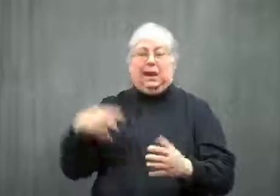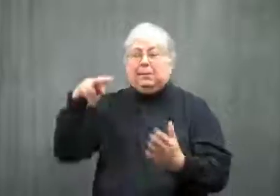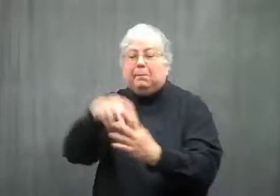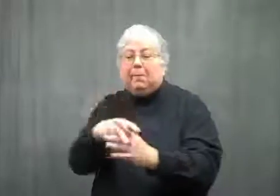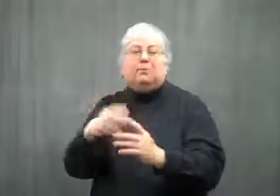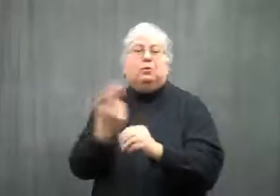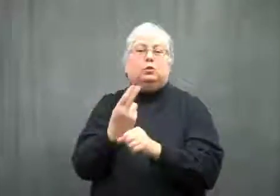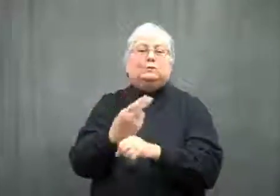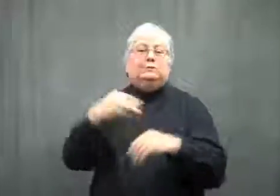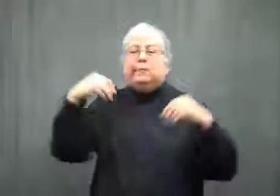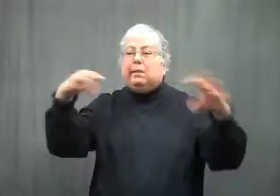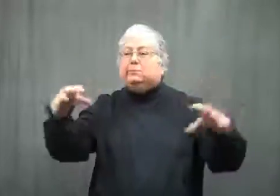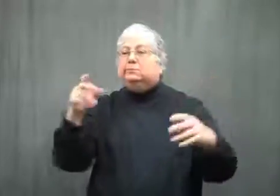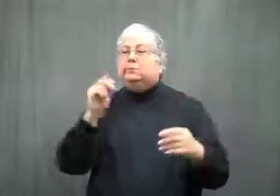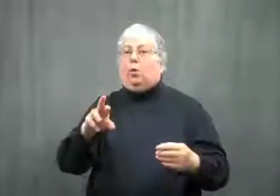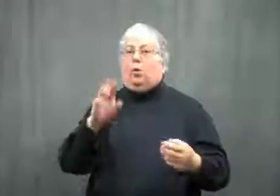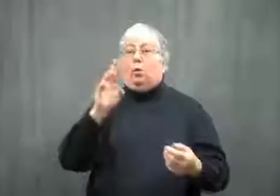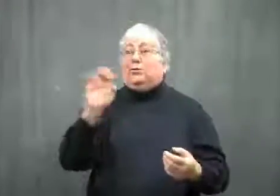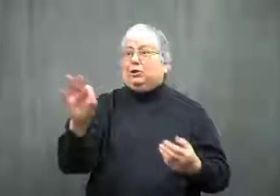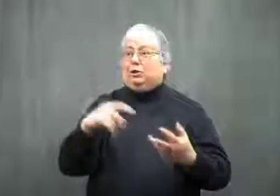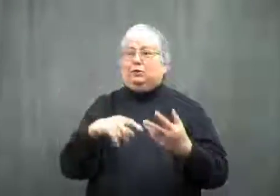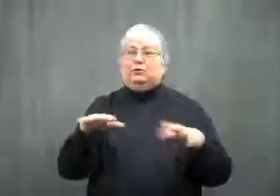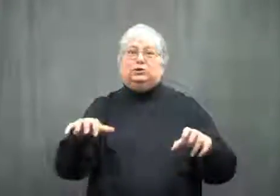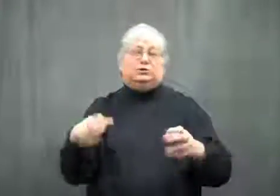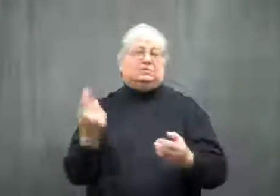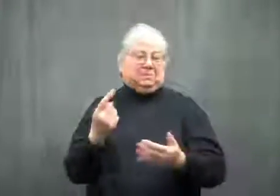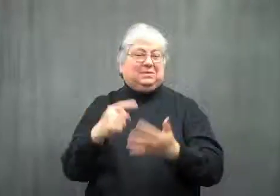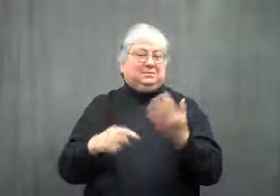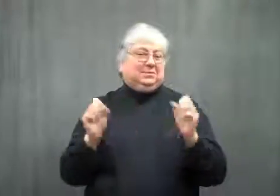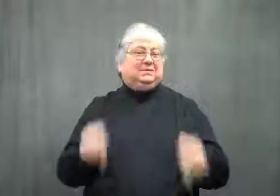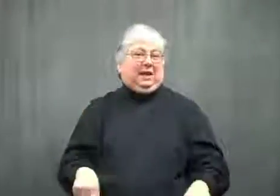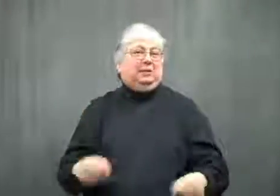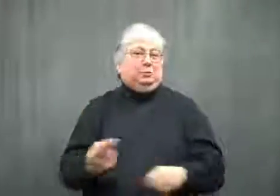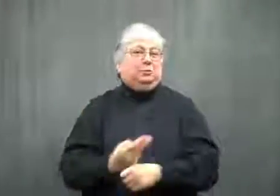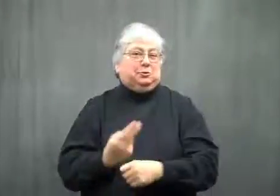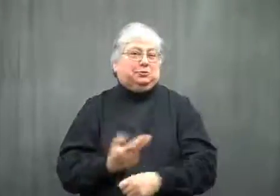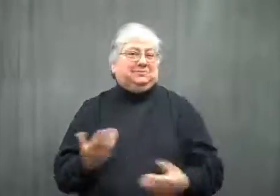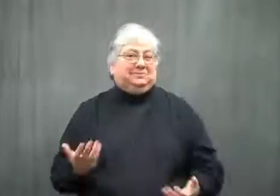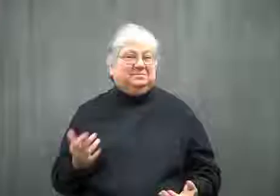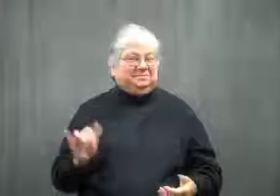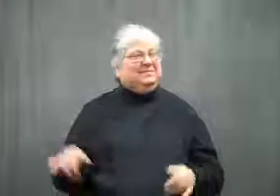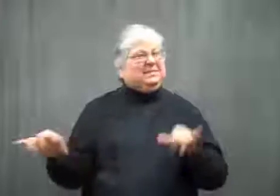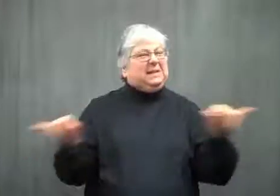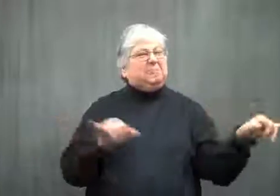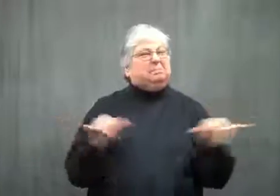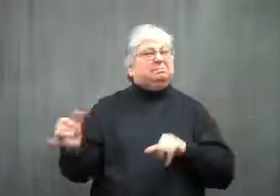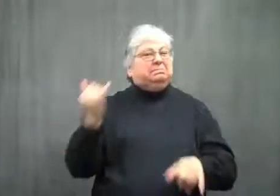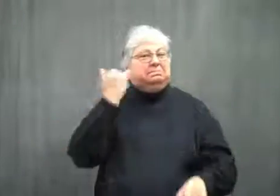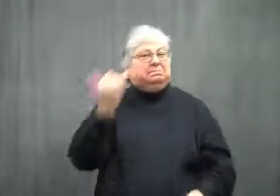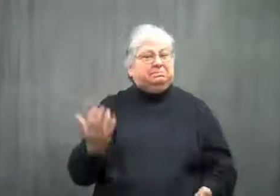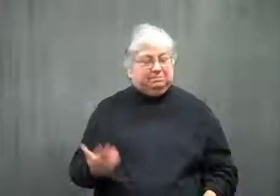Then you can plug in lights, a refrigerator or freezer or whatever. It's the same concept.